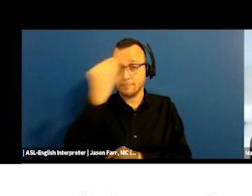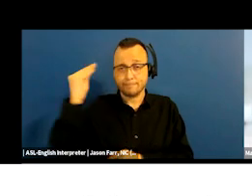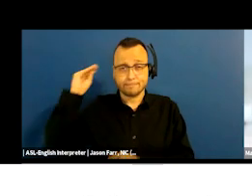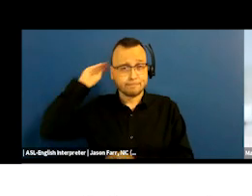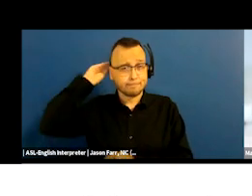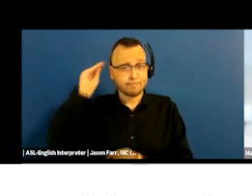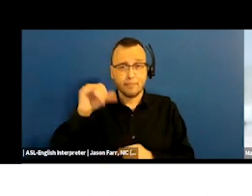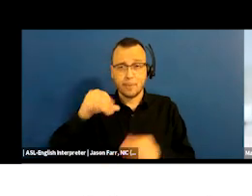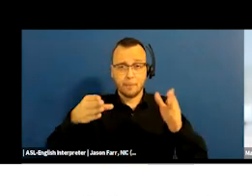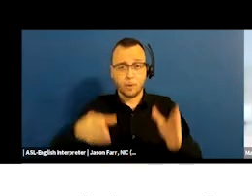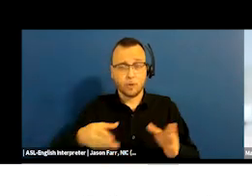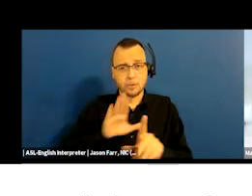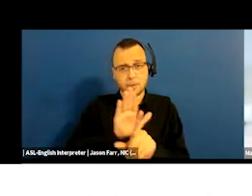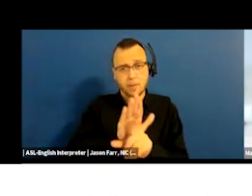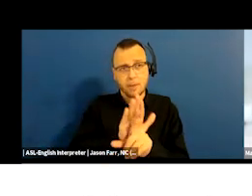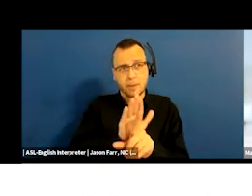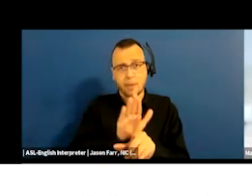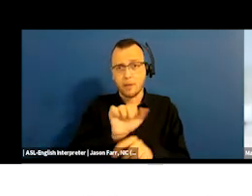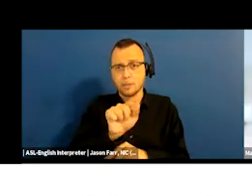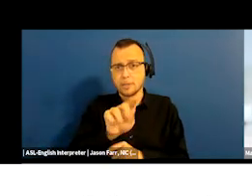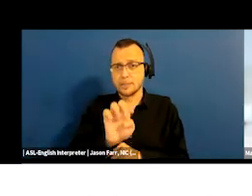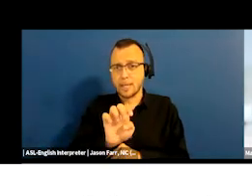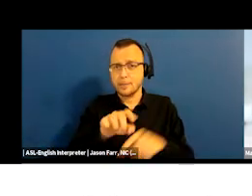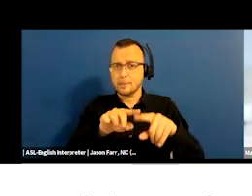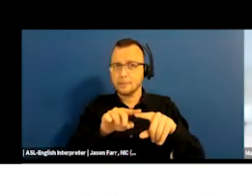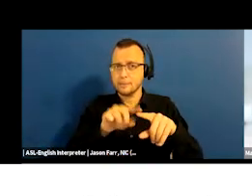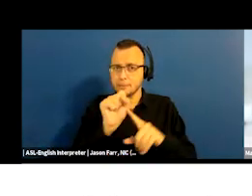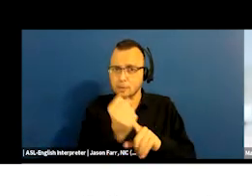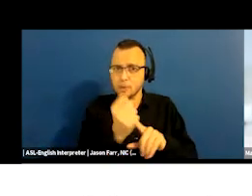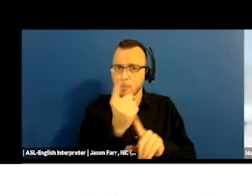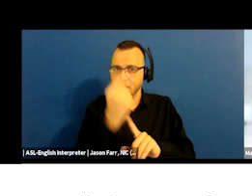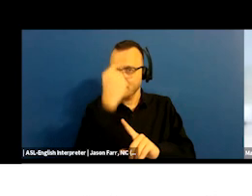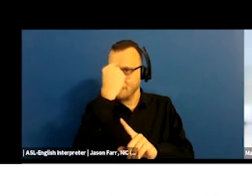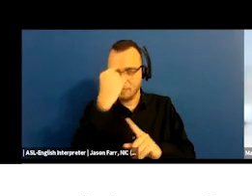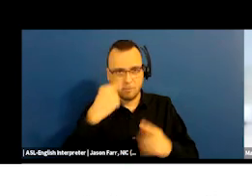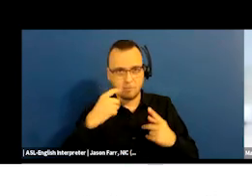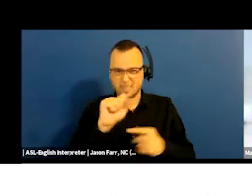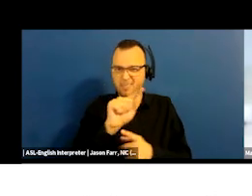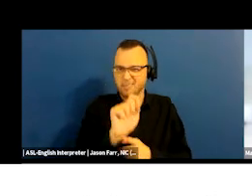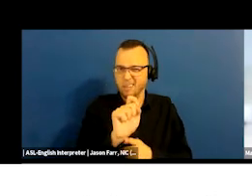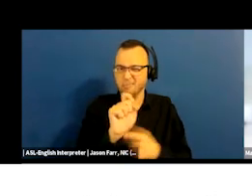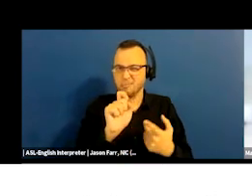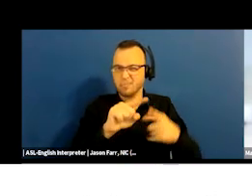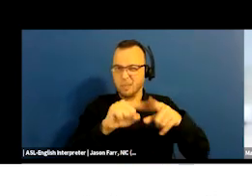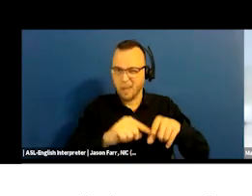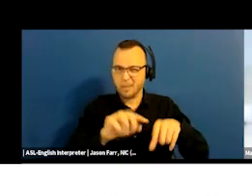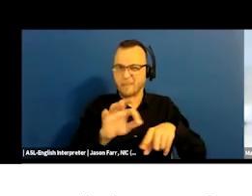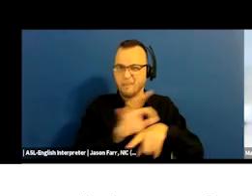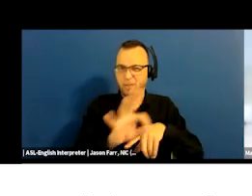Not necessarily can I get along with individuals or can I learn, those things come later?